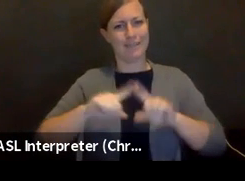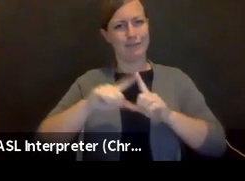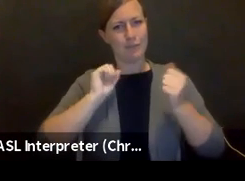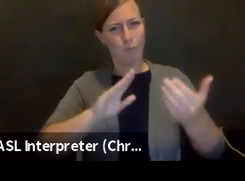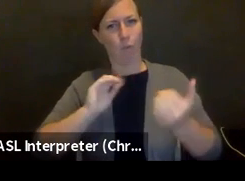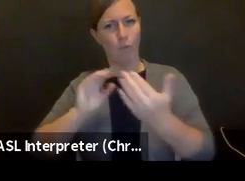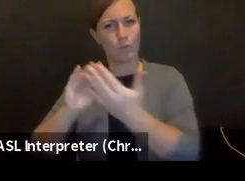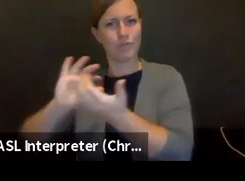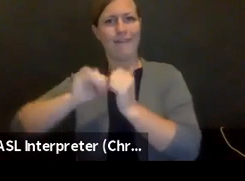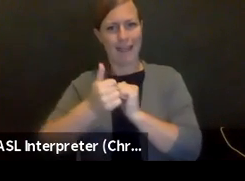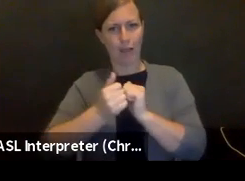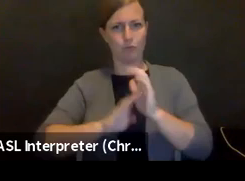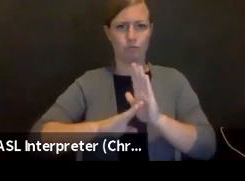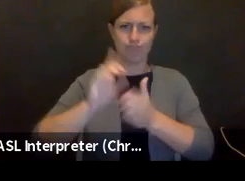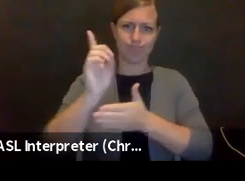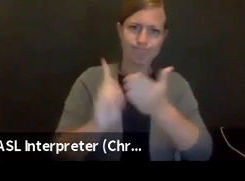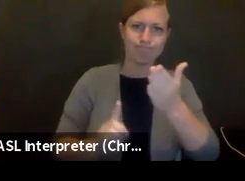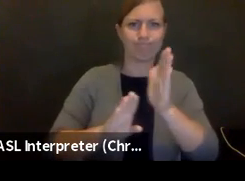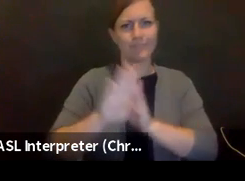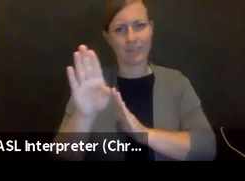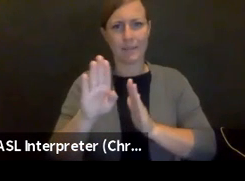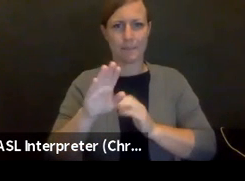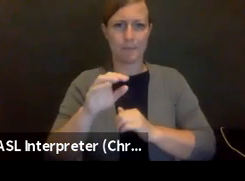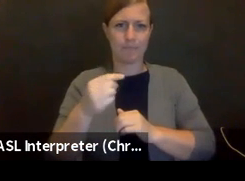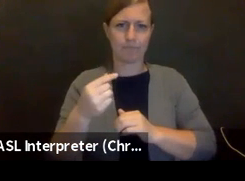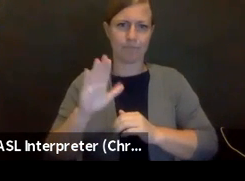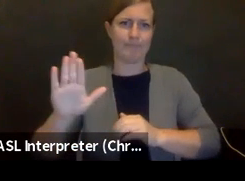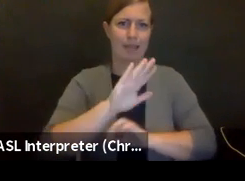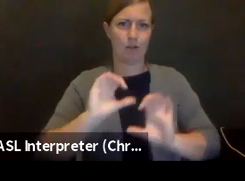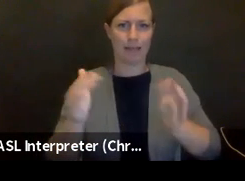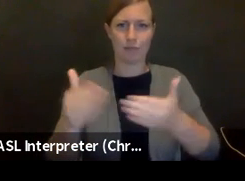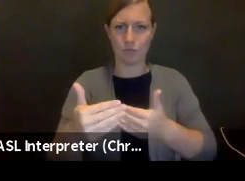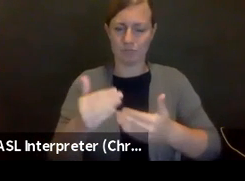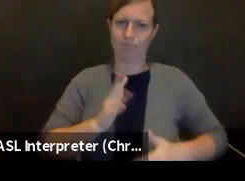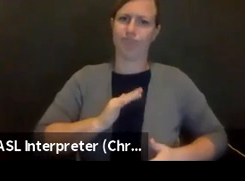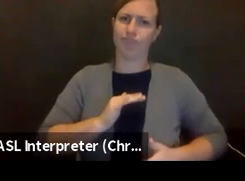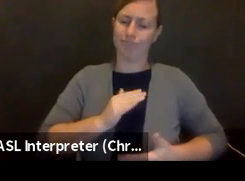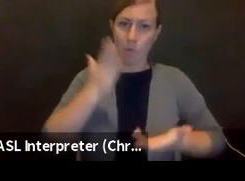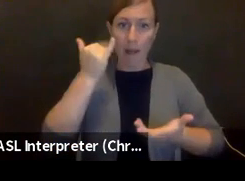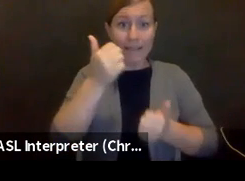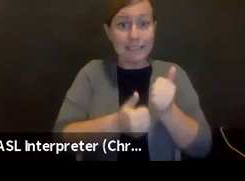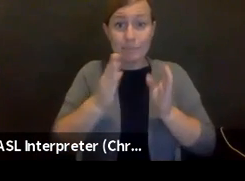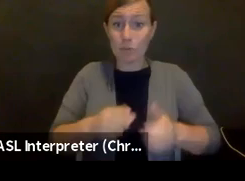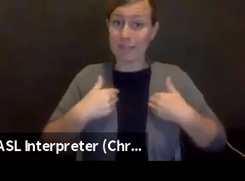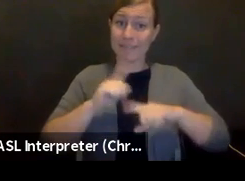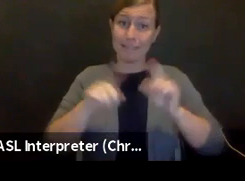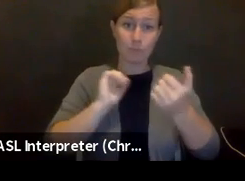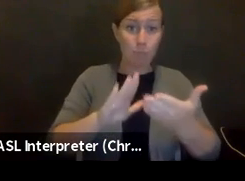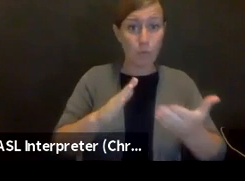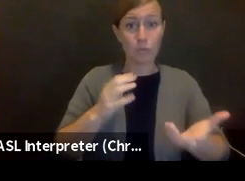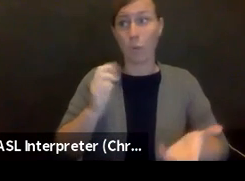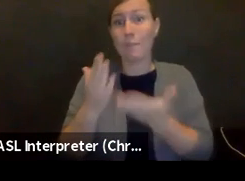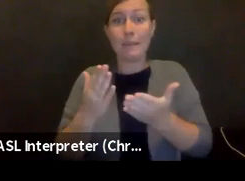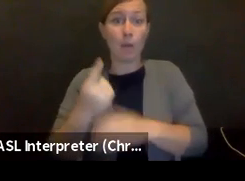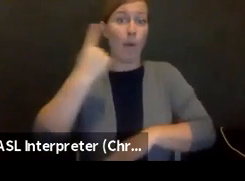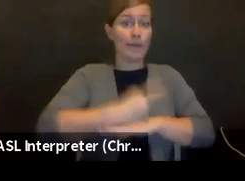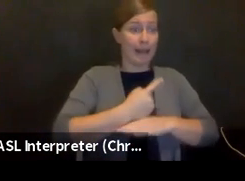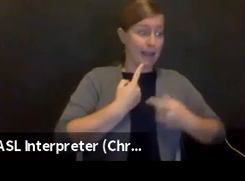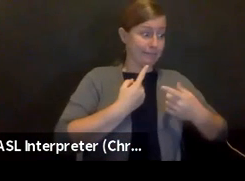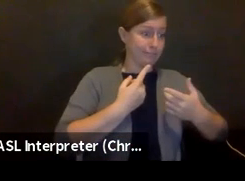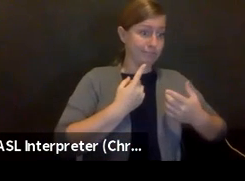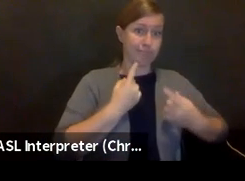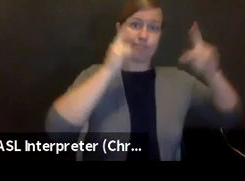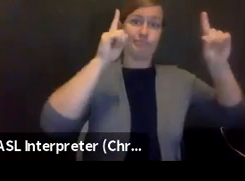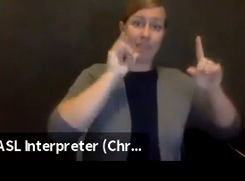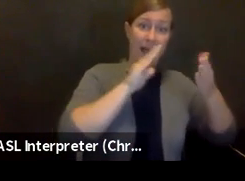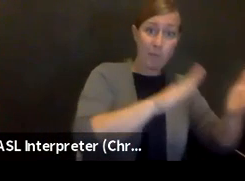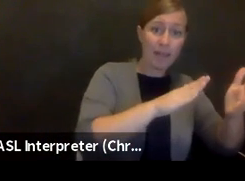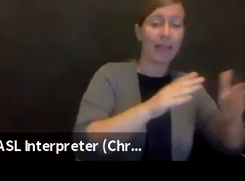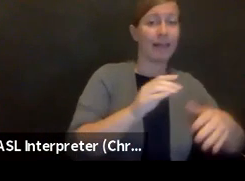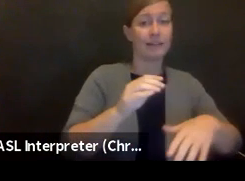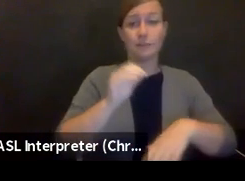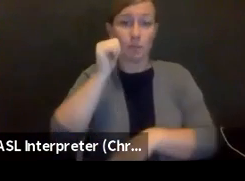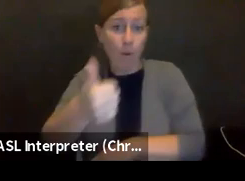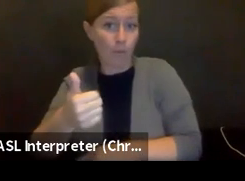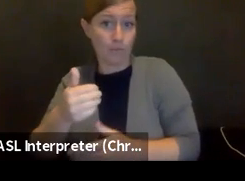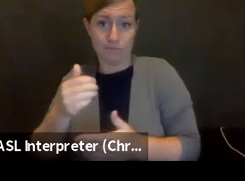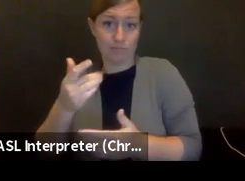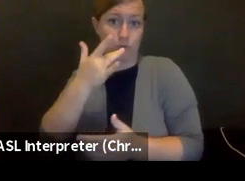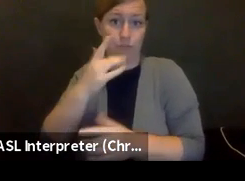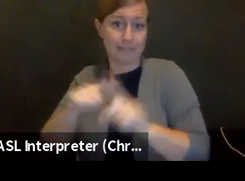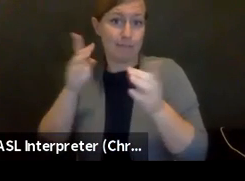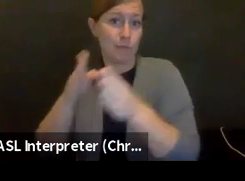Jeff Crawford: And that's the beauty, because we all have different perspectives on it. You might find it works one way better for you and then another day it might work better the other way. So there's always more than one way to do these things, and in particular the order by which you do them.